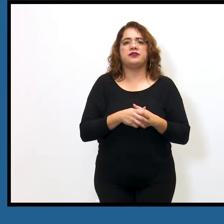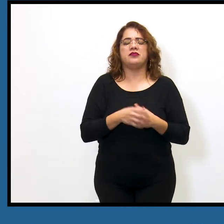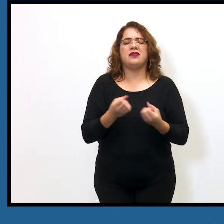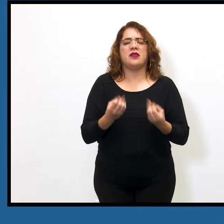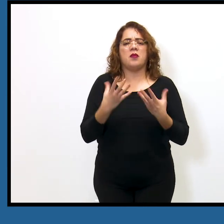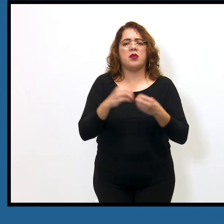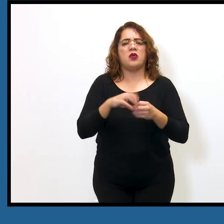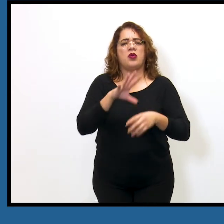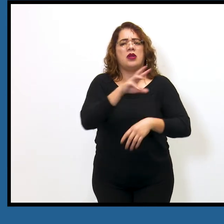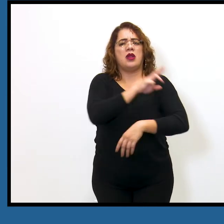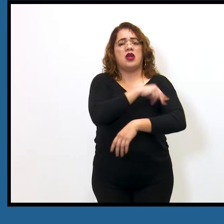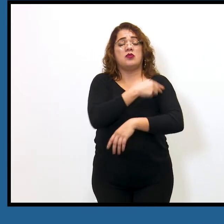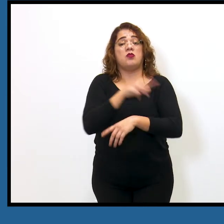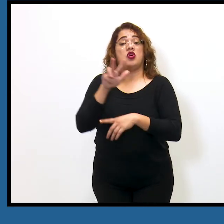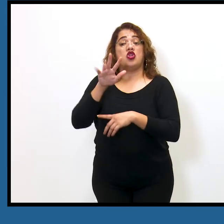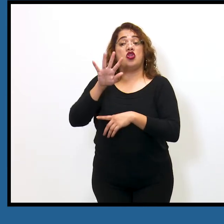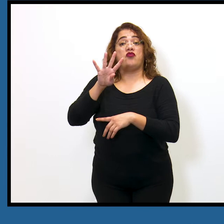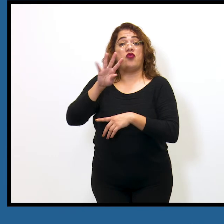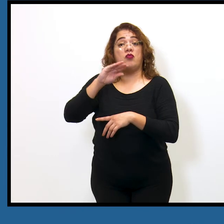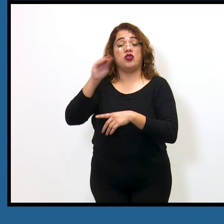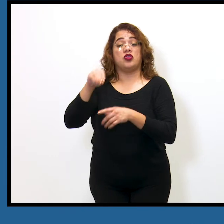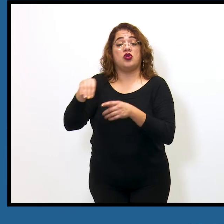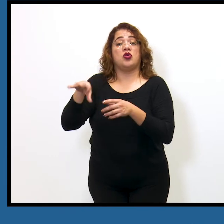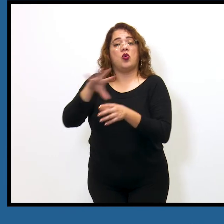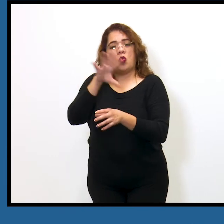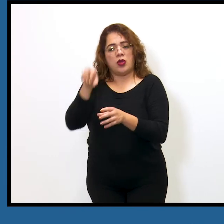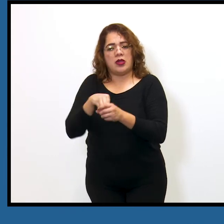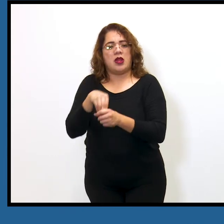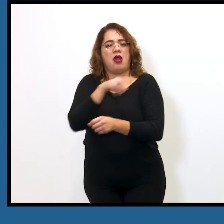but the 34 percent is of our hospital of our you know our health care workers